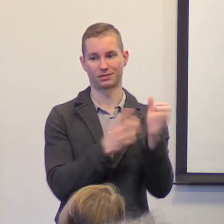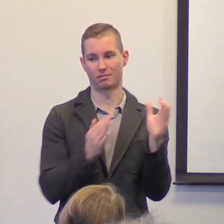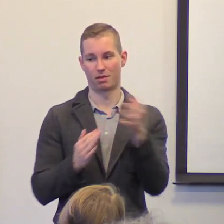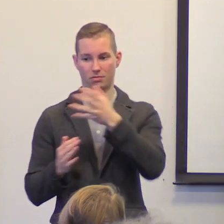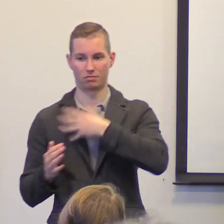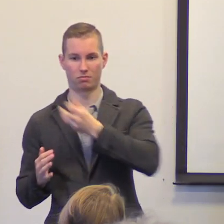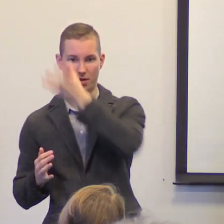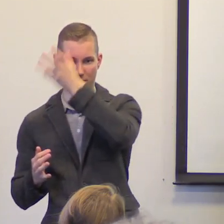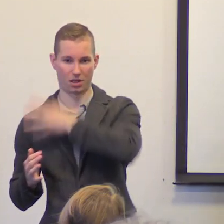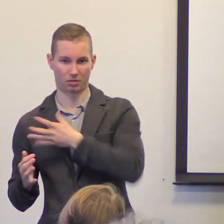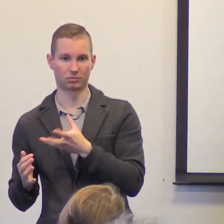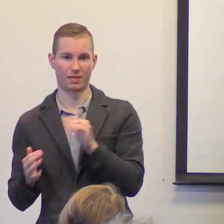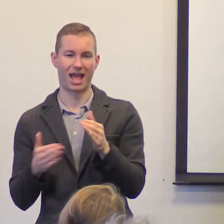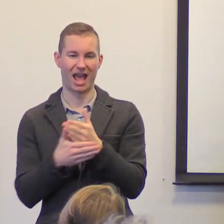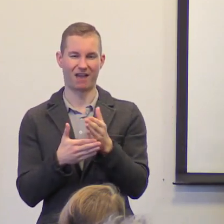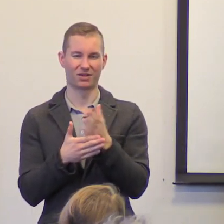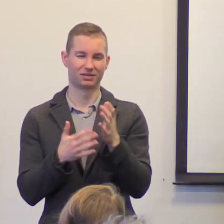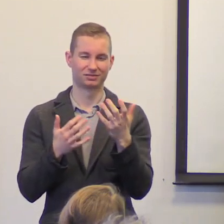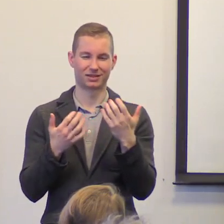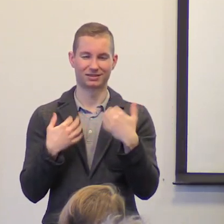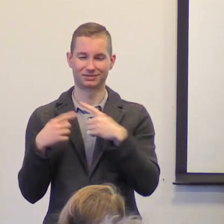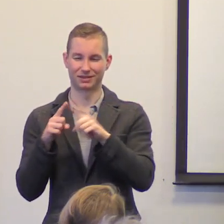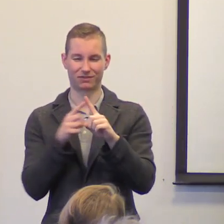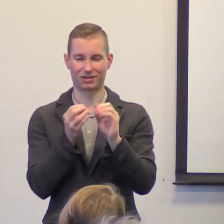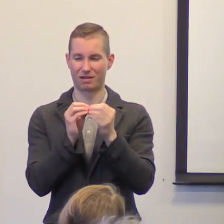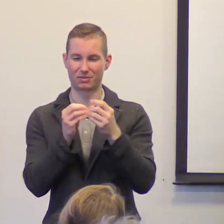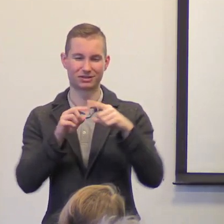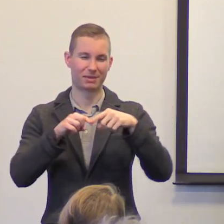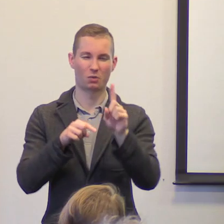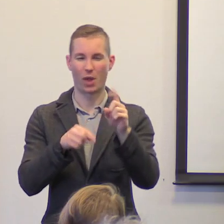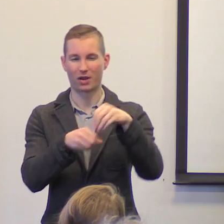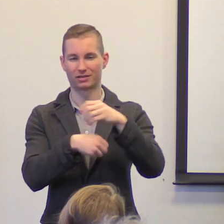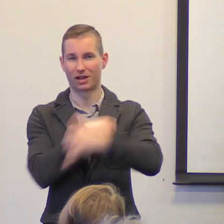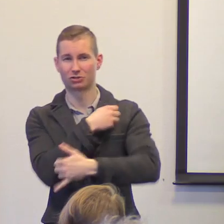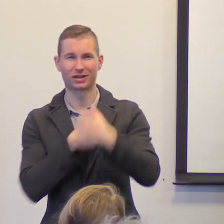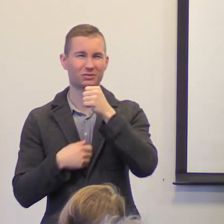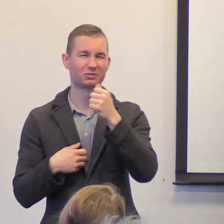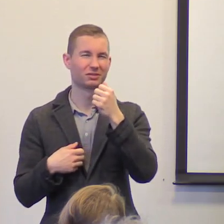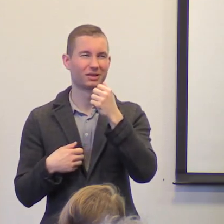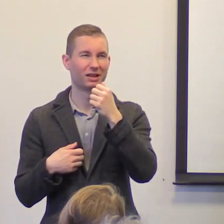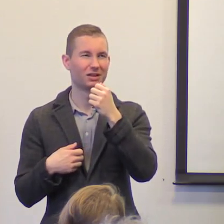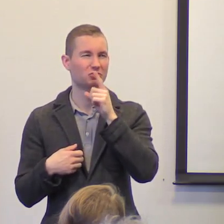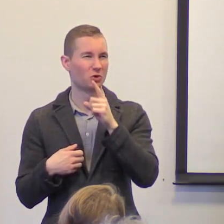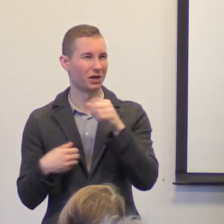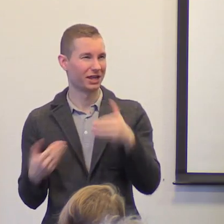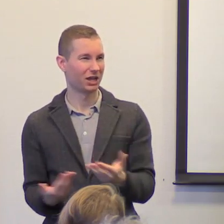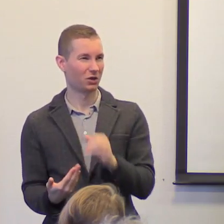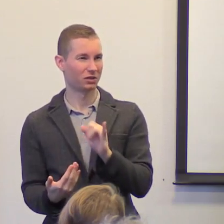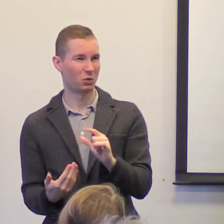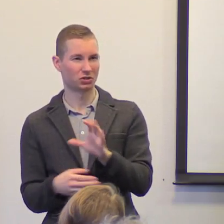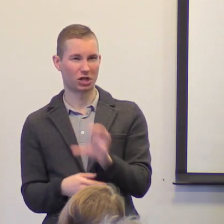That average breaks down different in different parts of the country. I'm not sure what it is in Illinois or in Chicago.